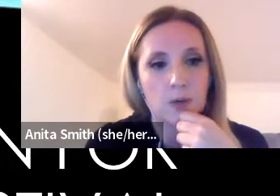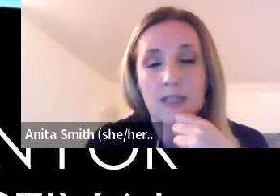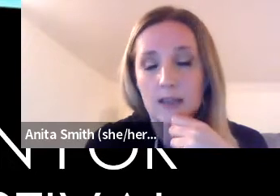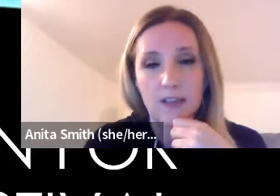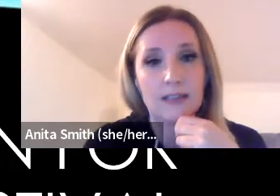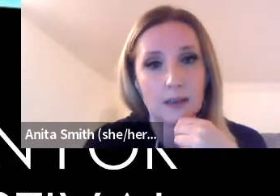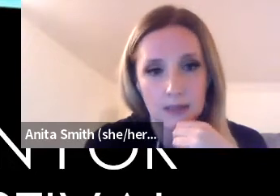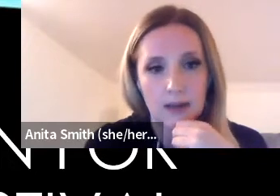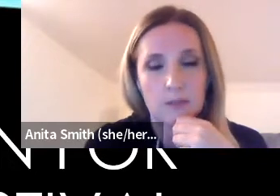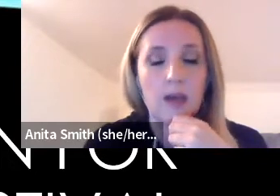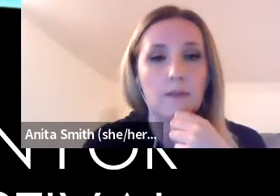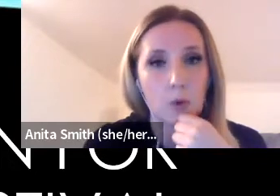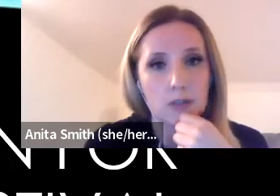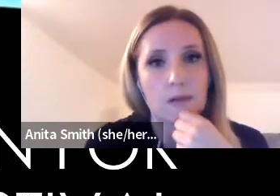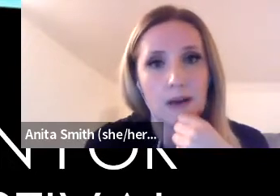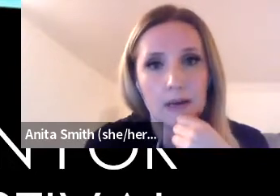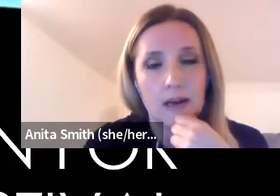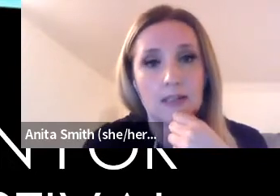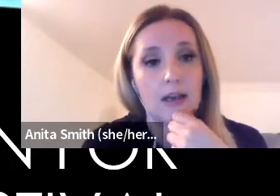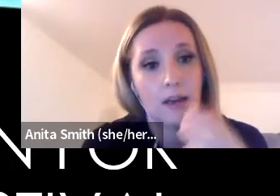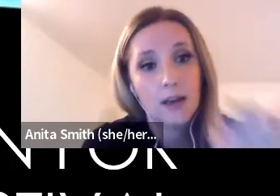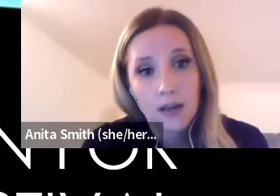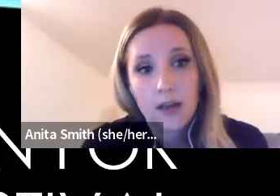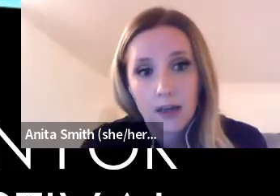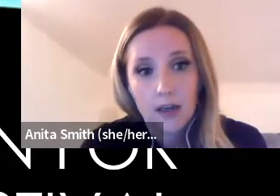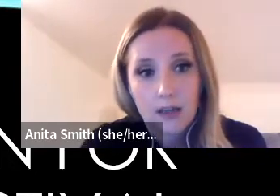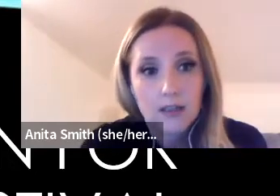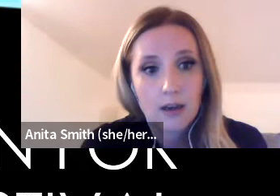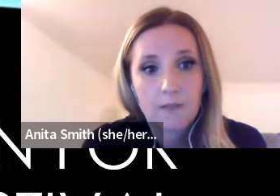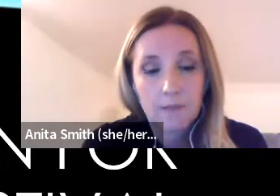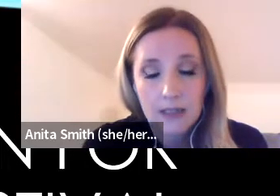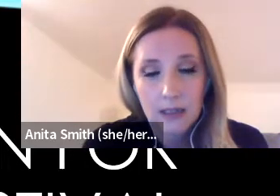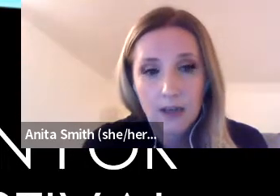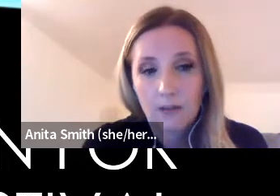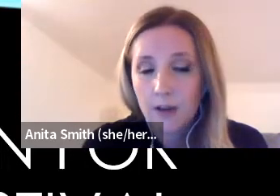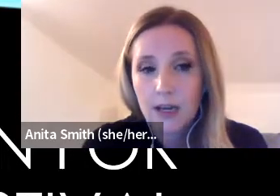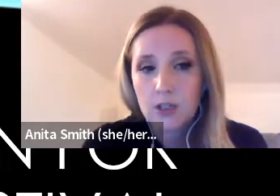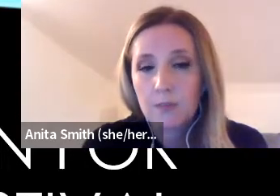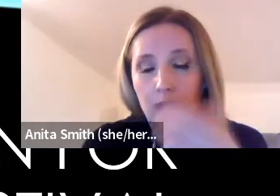So it's heavily subsidized but, of course, I recognize that it is a significant financial commitment.